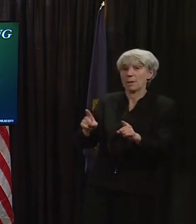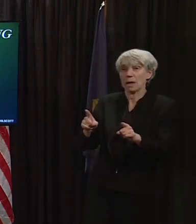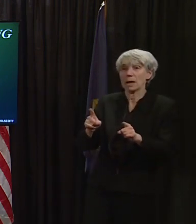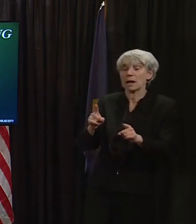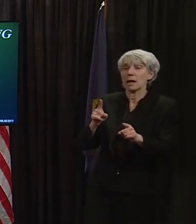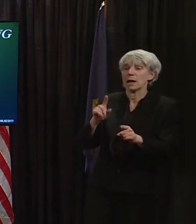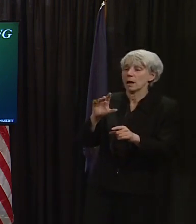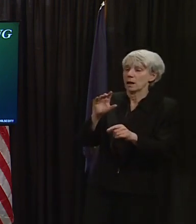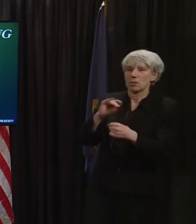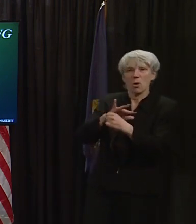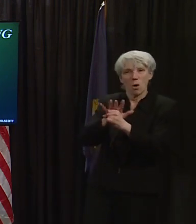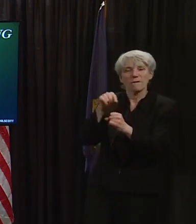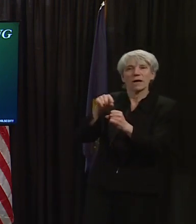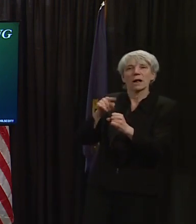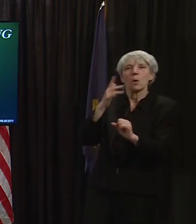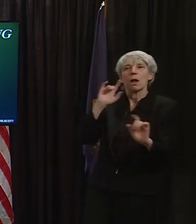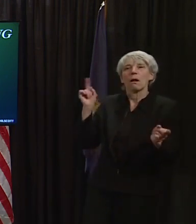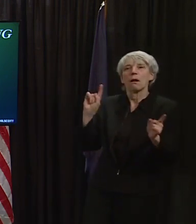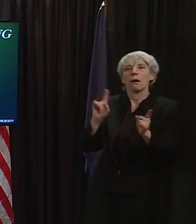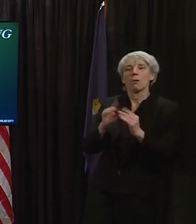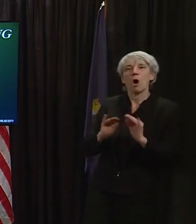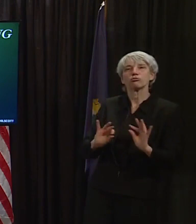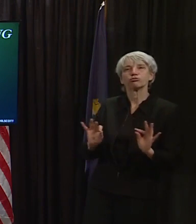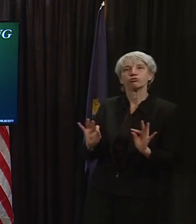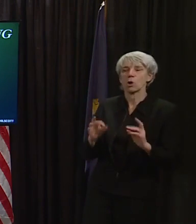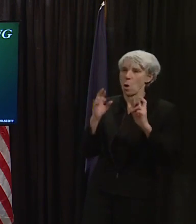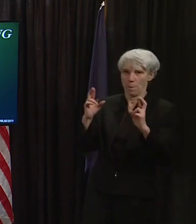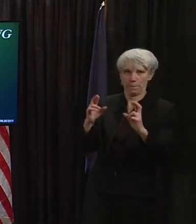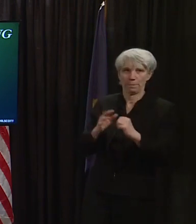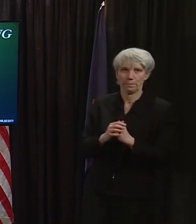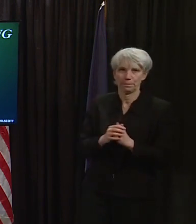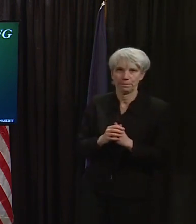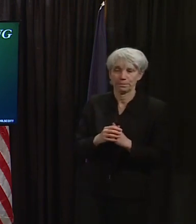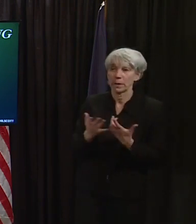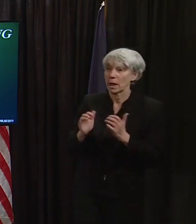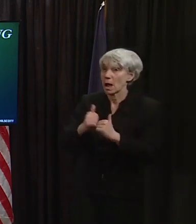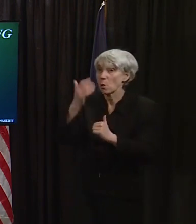as we've seen been doing all along in the pandemic. We use data and science